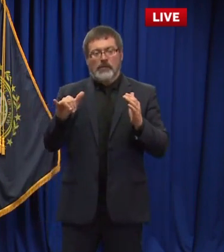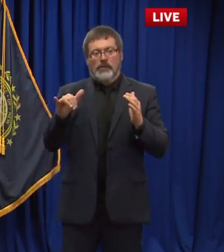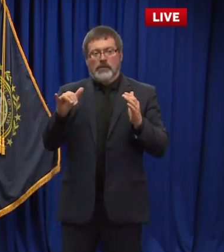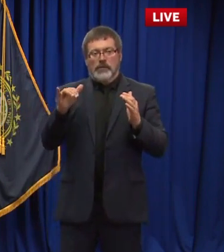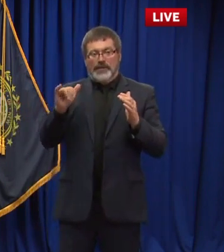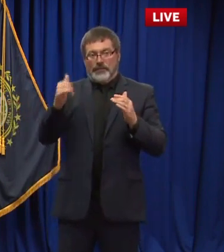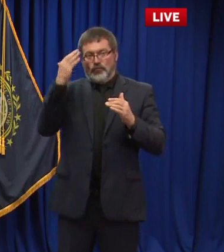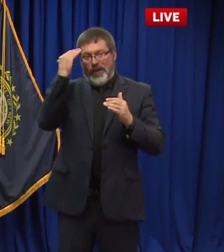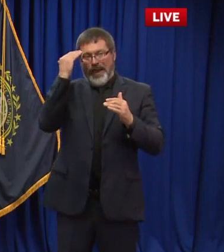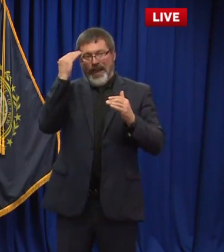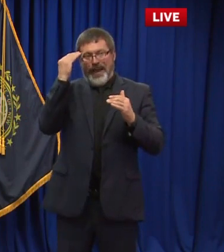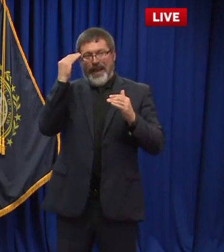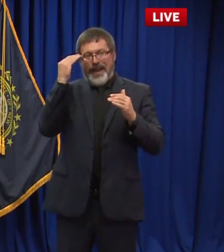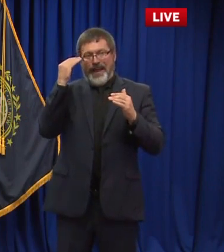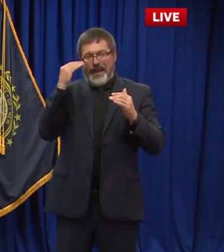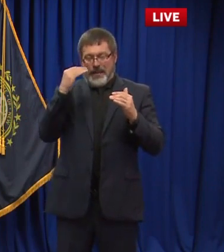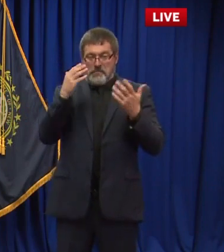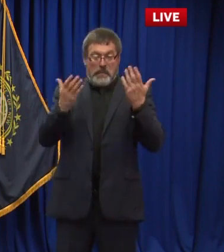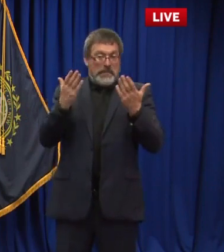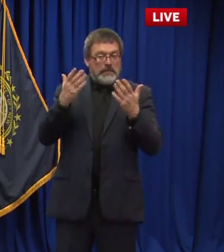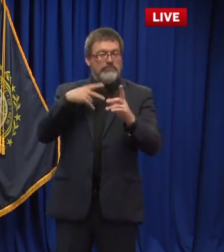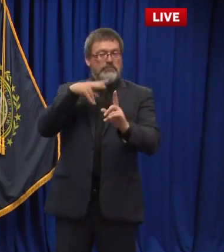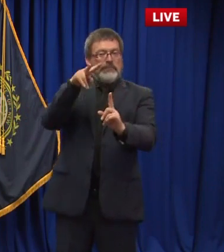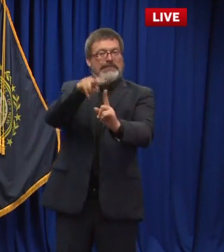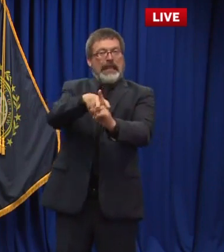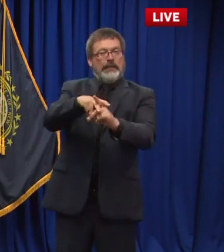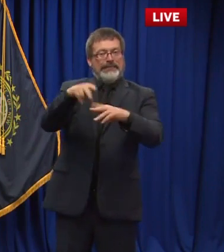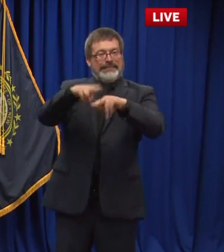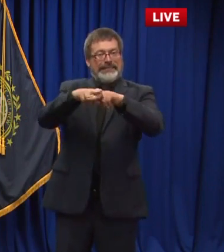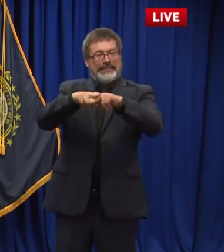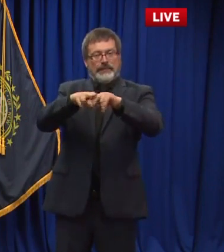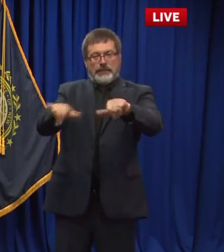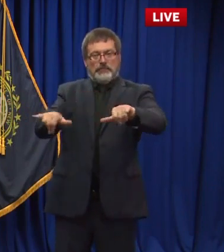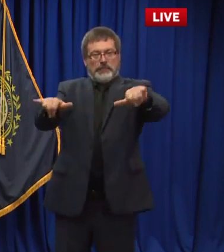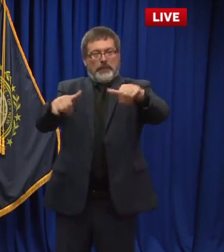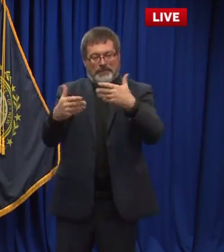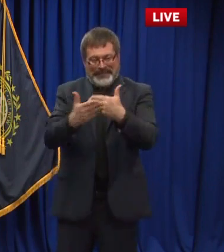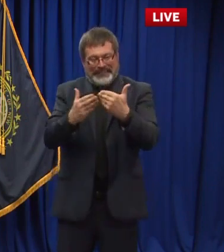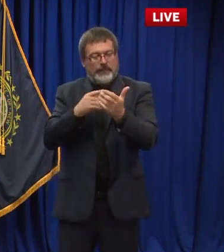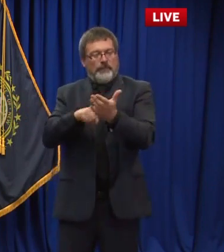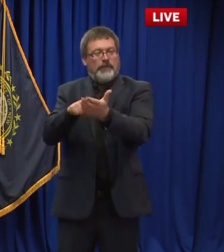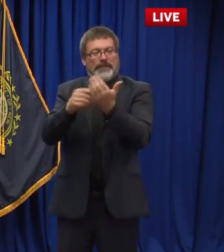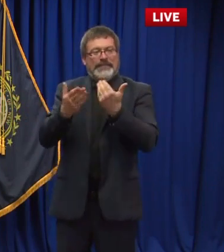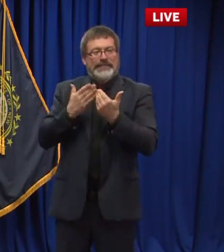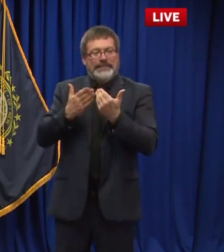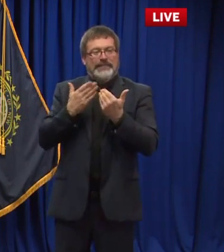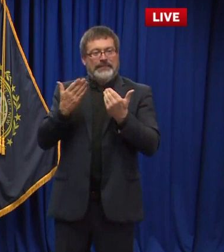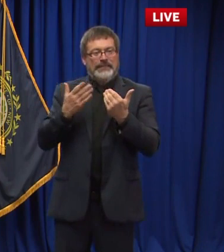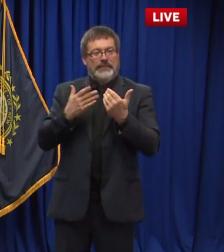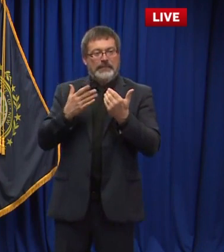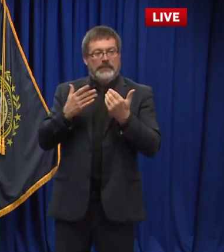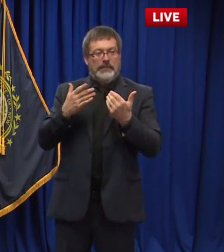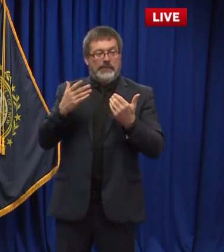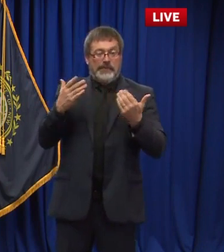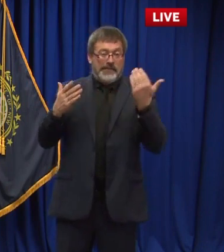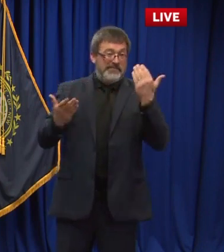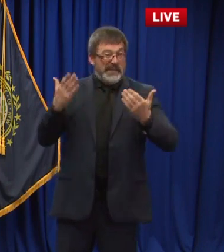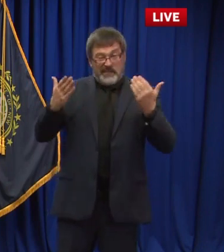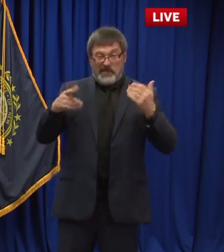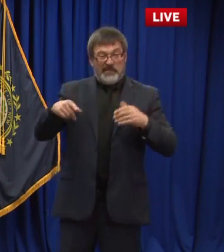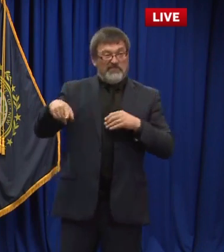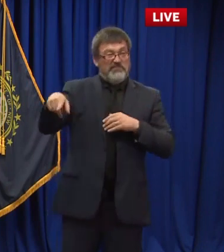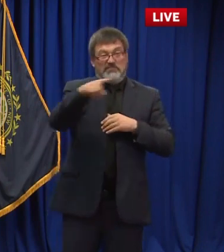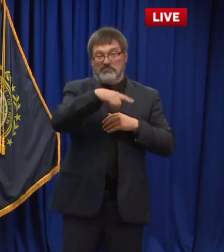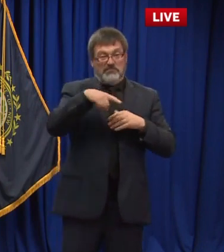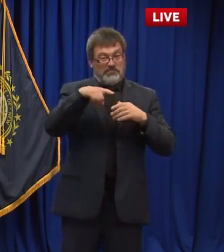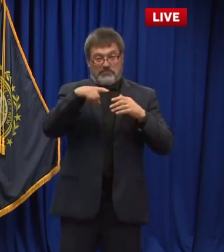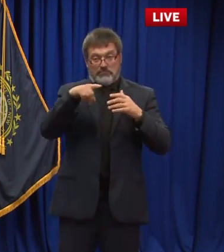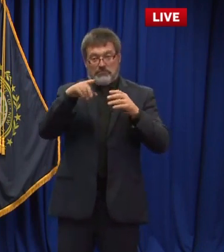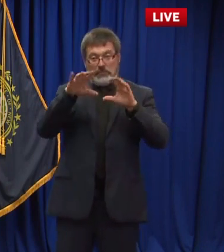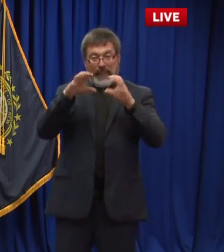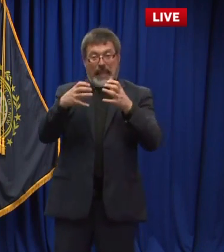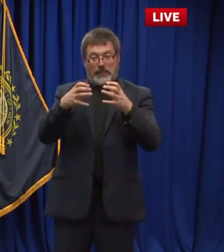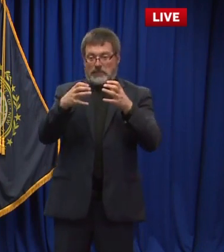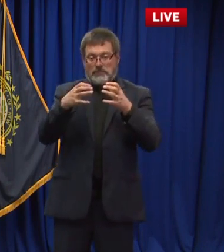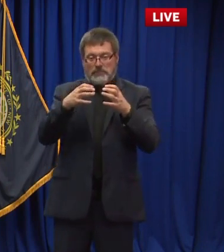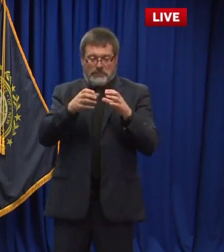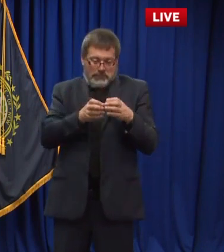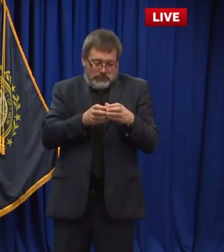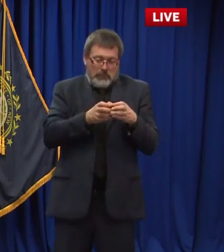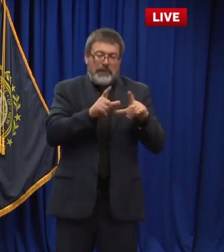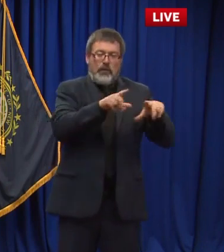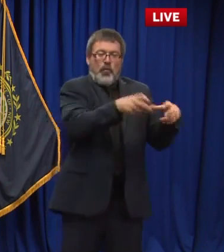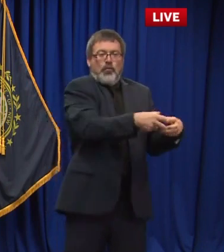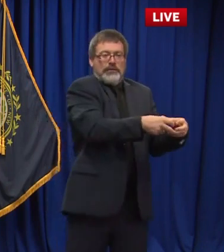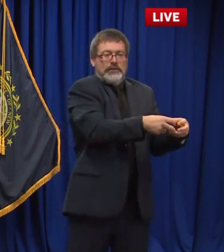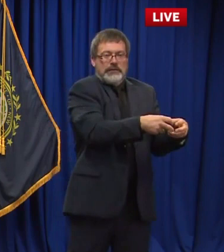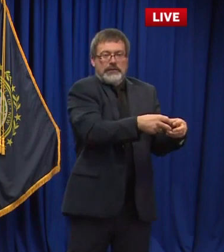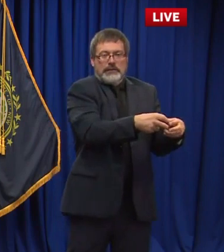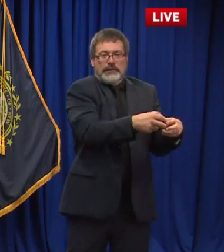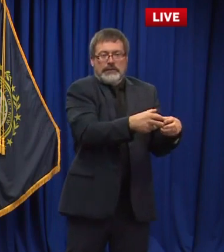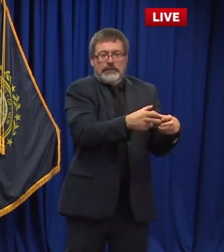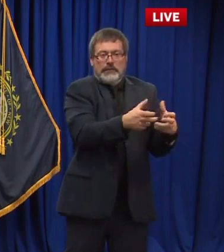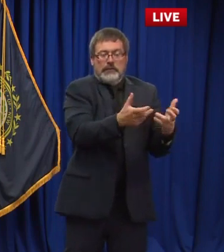PART OF THE REASON AND PURPOSE FOR IMPLEMENTING THE DIFFERENT LASERS -- PLAYERS IS TO TRY AND PREVENT THE NEED FOR POTENTIALLY THE ENTIRE CLASSROOM.